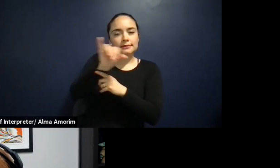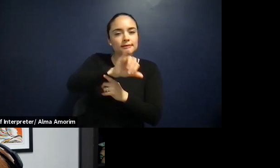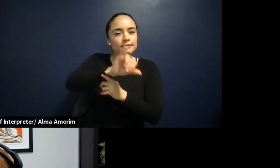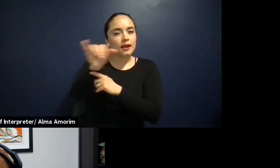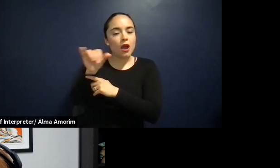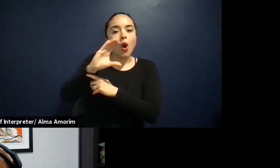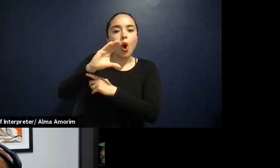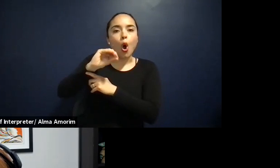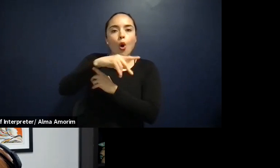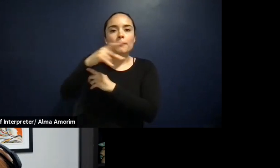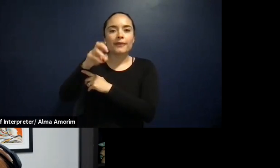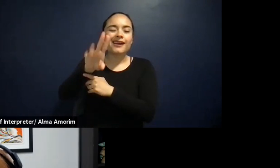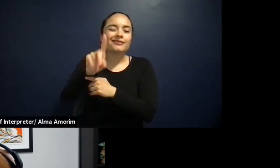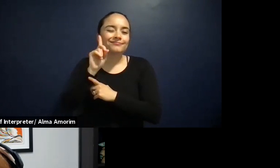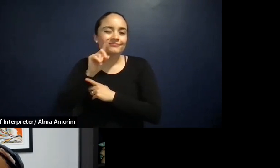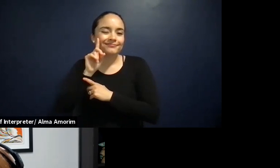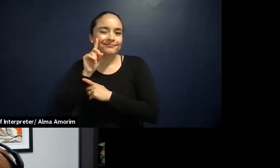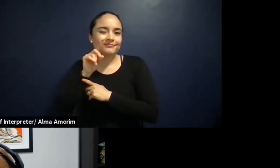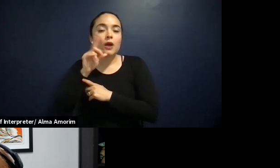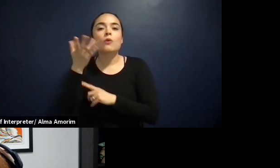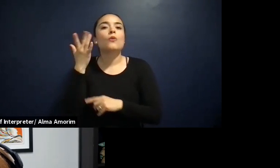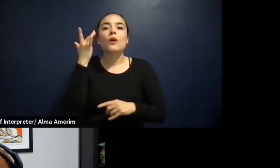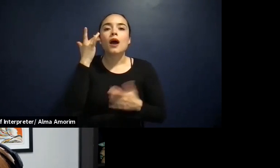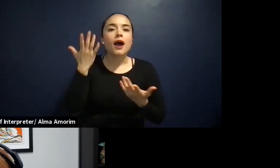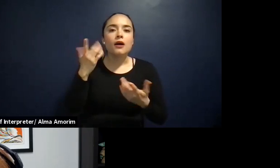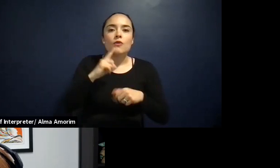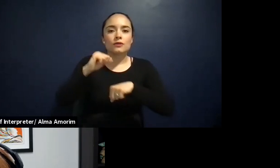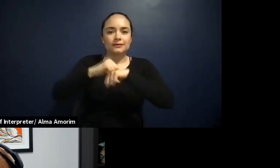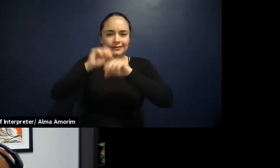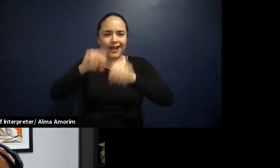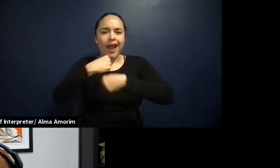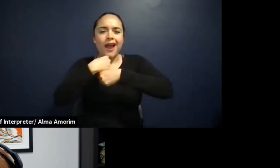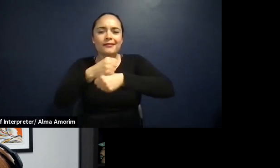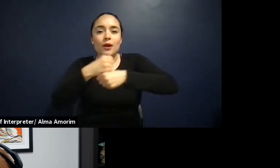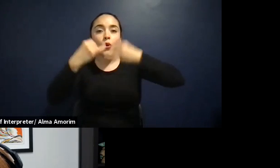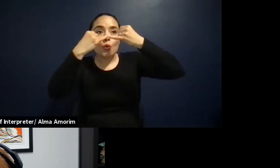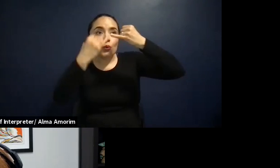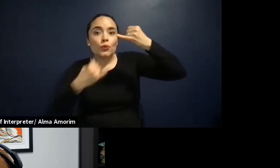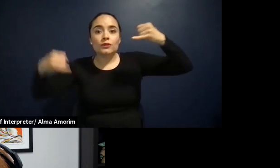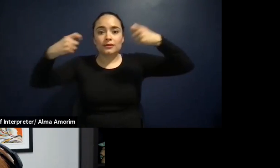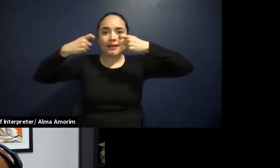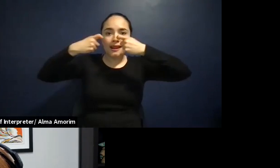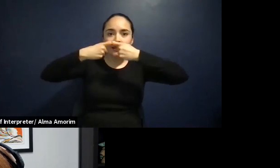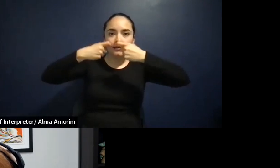we could make wiring out of, but it is fictional. So I'll share my screen again, actually, so you